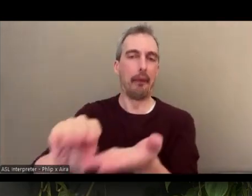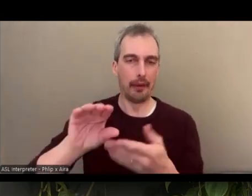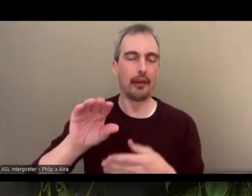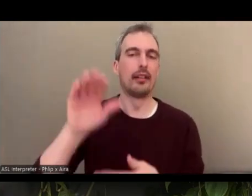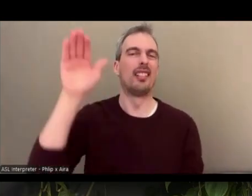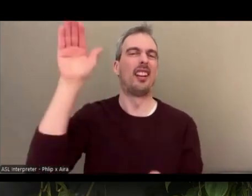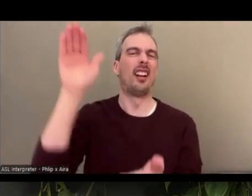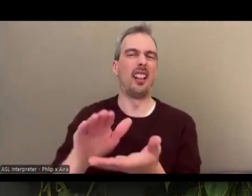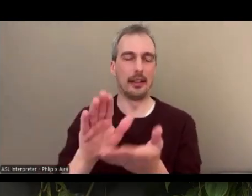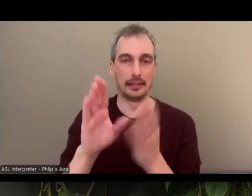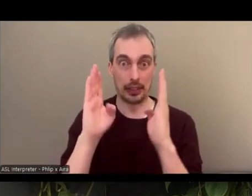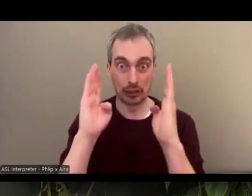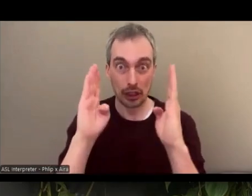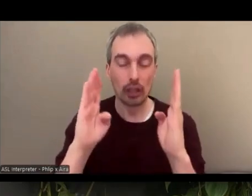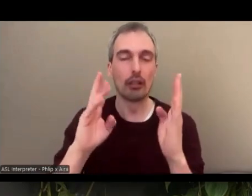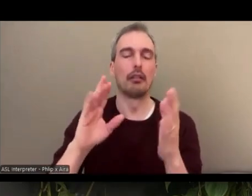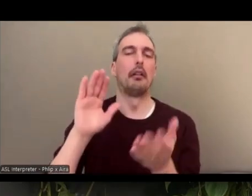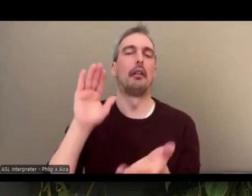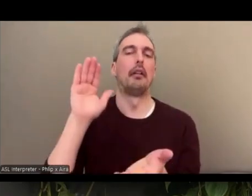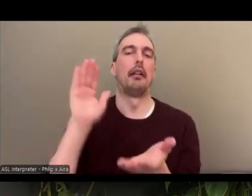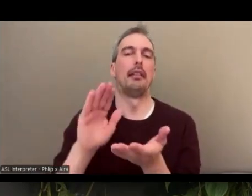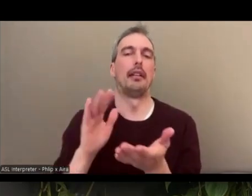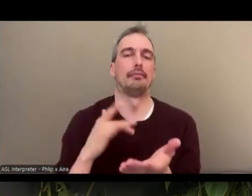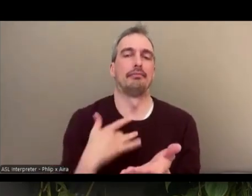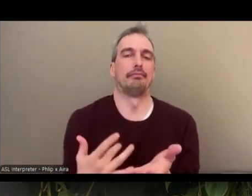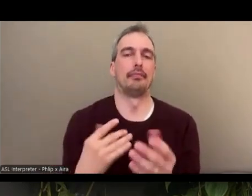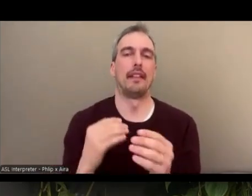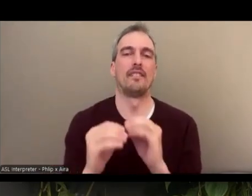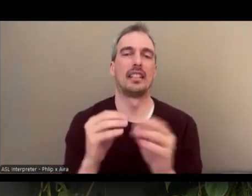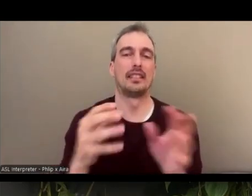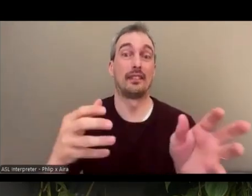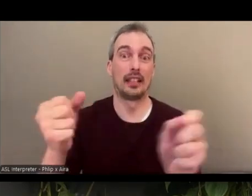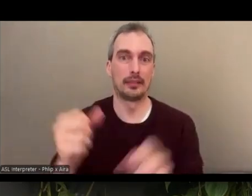So let's talk next about the types of automatable tools available.